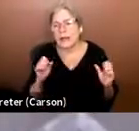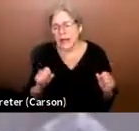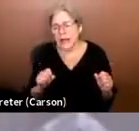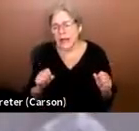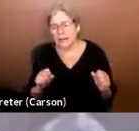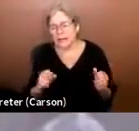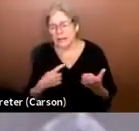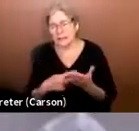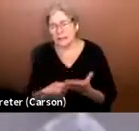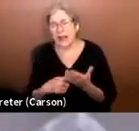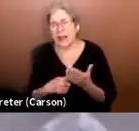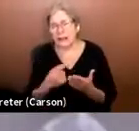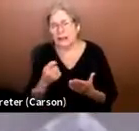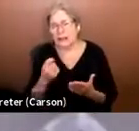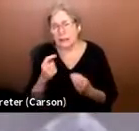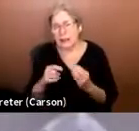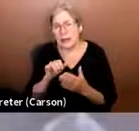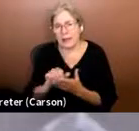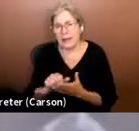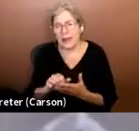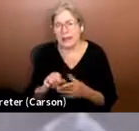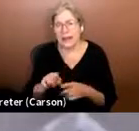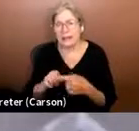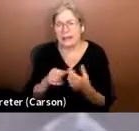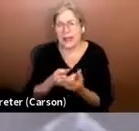bit of that sort of as the advocate Matt and as